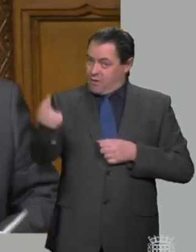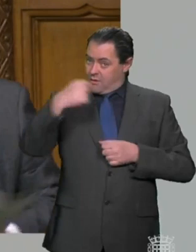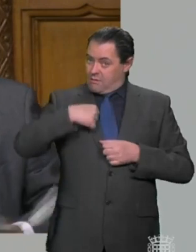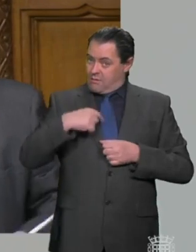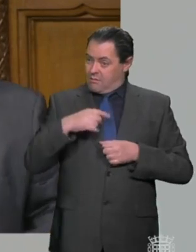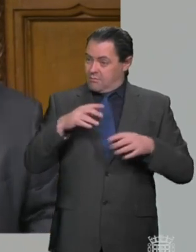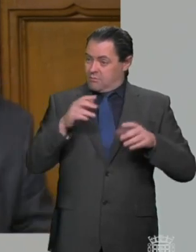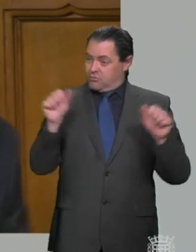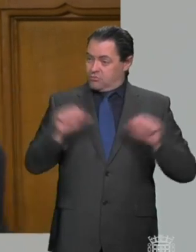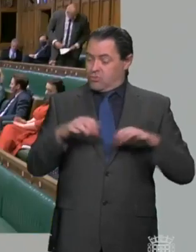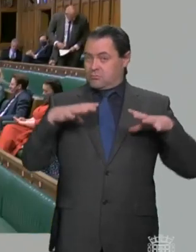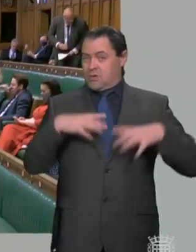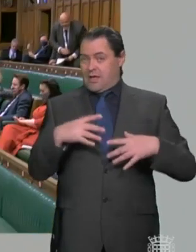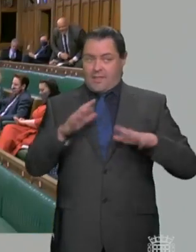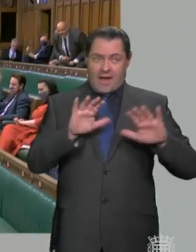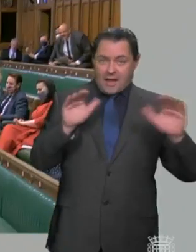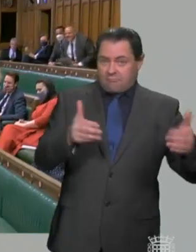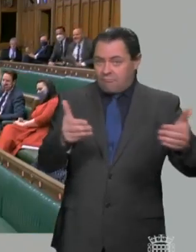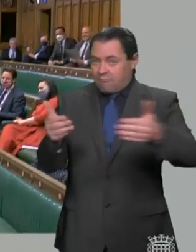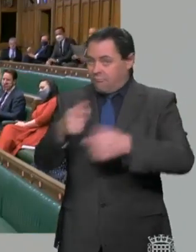an introduction to Boris? >> The Prime Minister